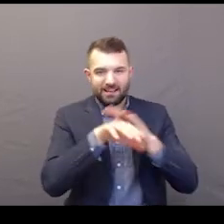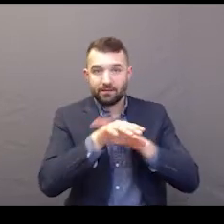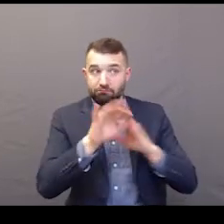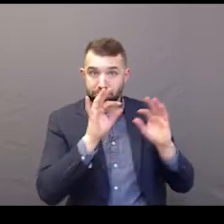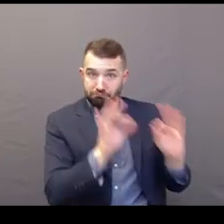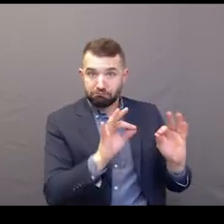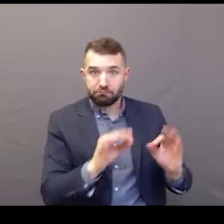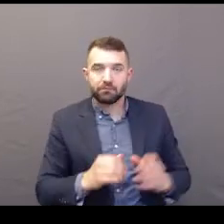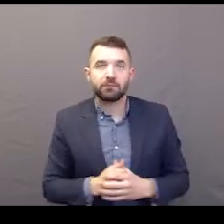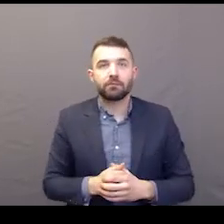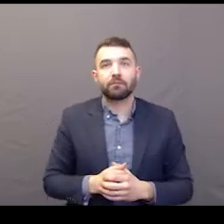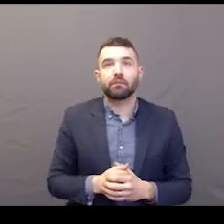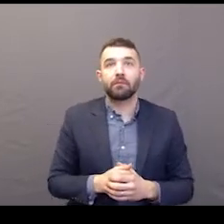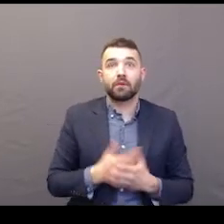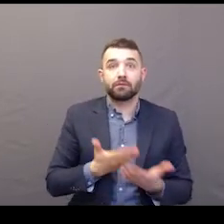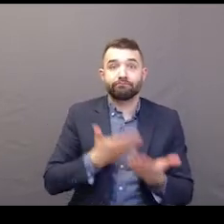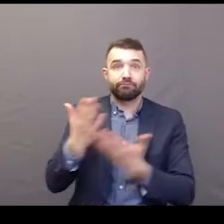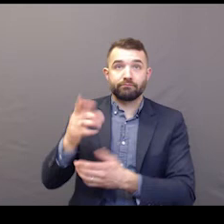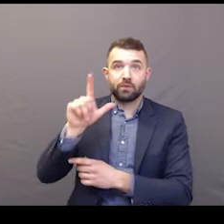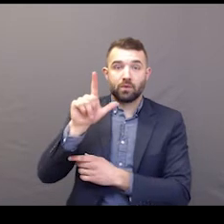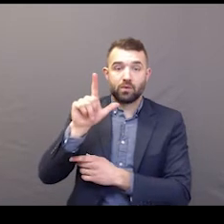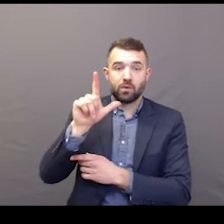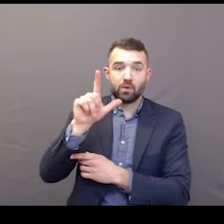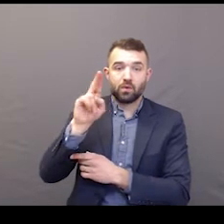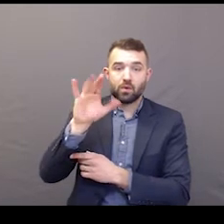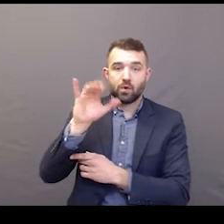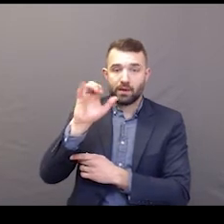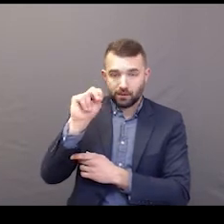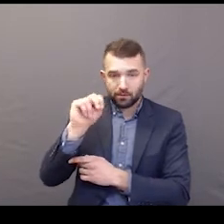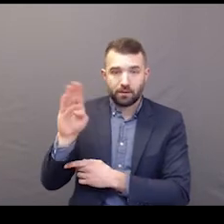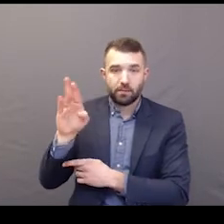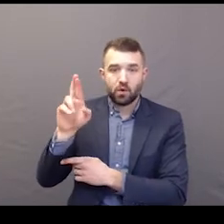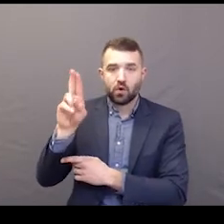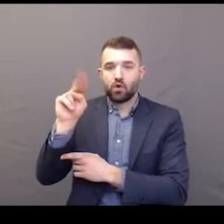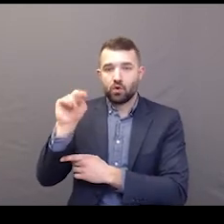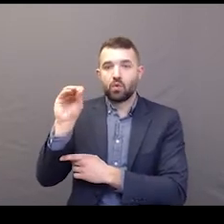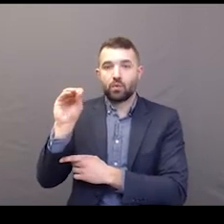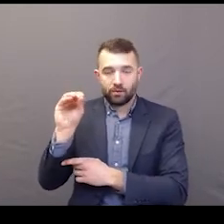Project Manager for the City of Bothell portion of this project, to speak to our design in Bothell.